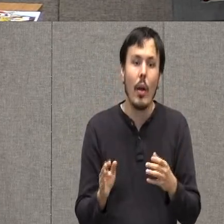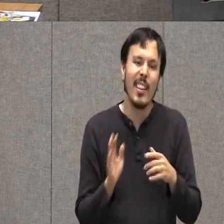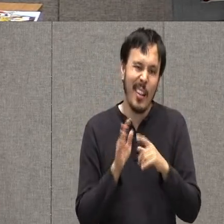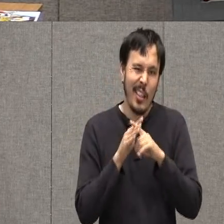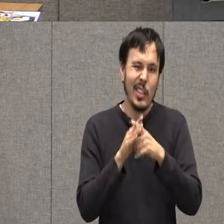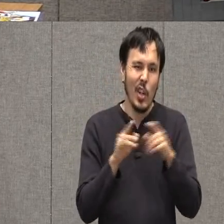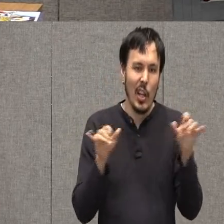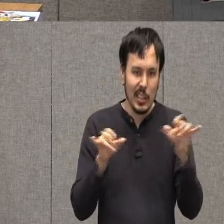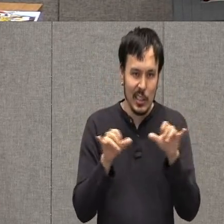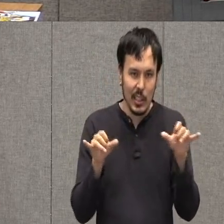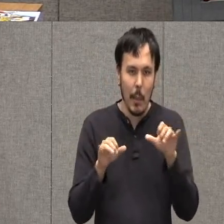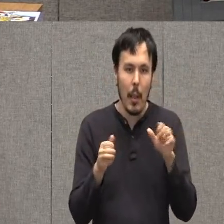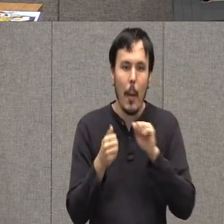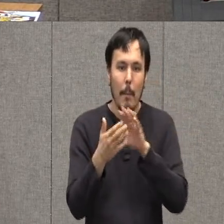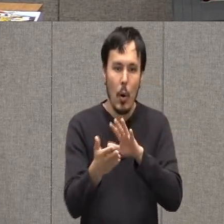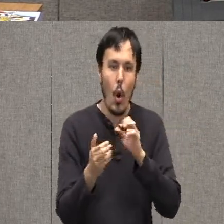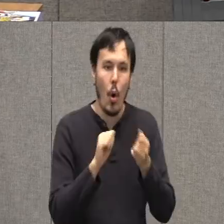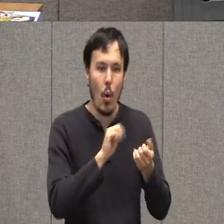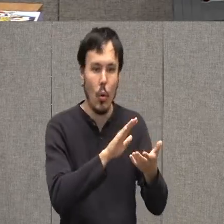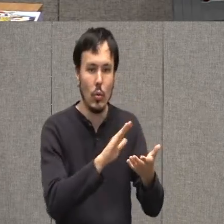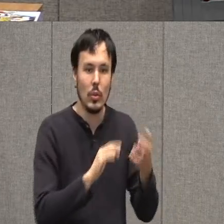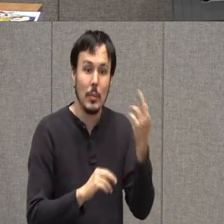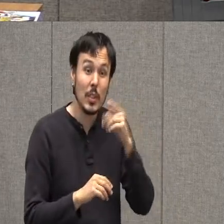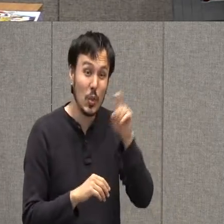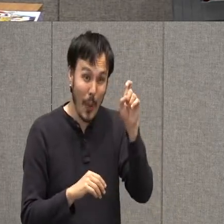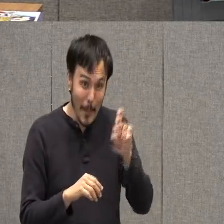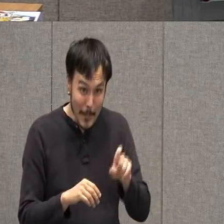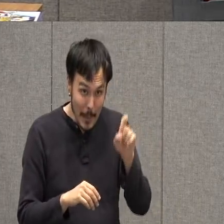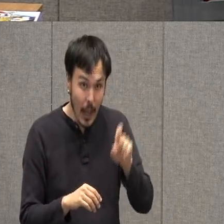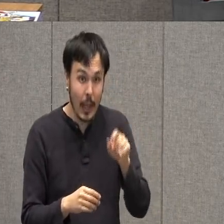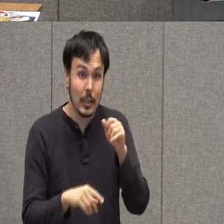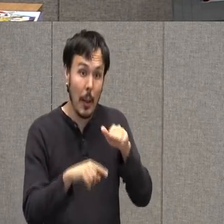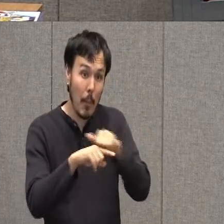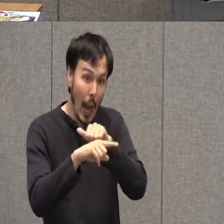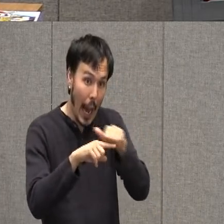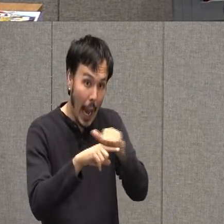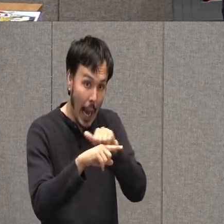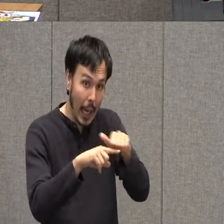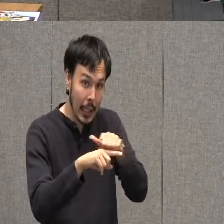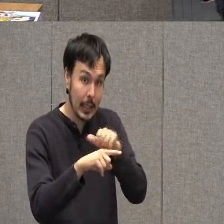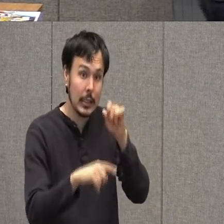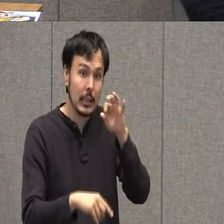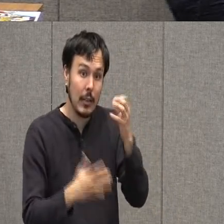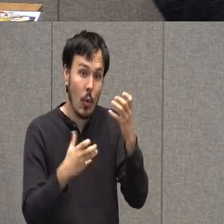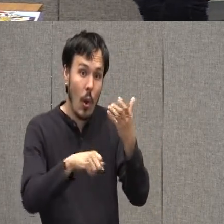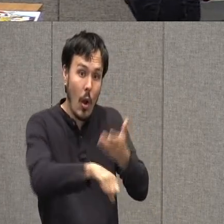because you have to practice if you want to get good at anything, you keep practicing.